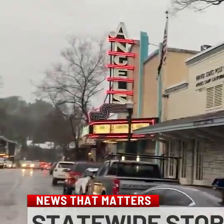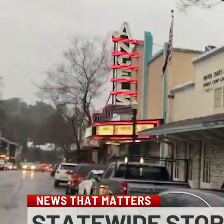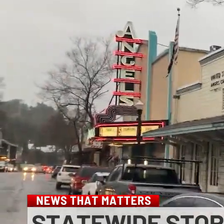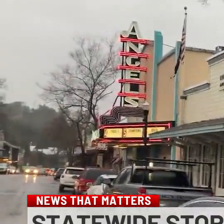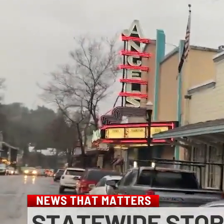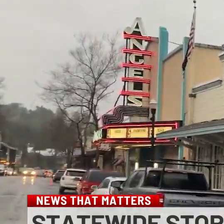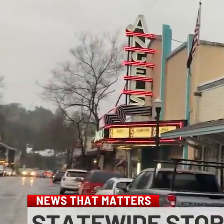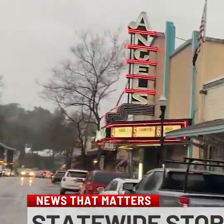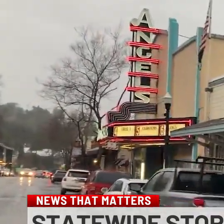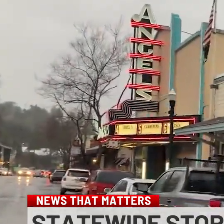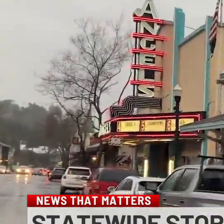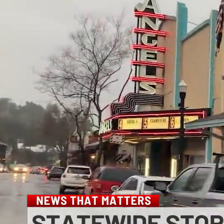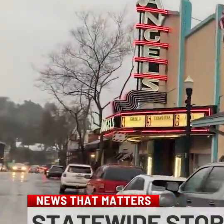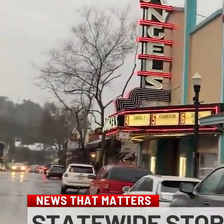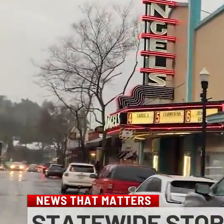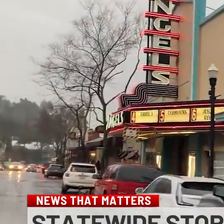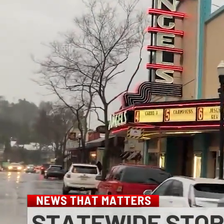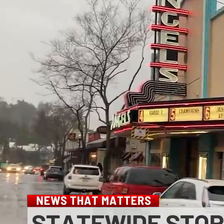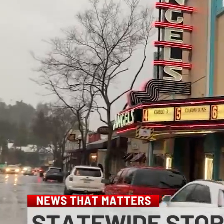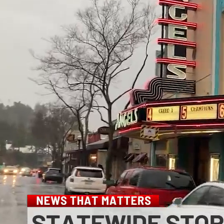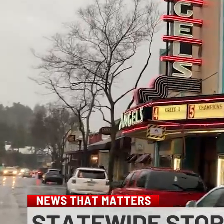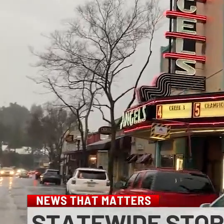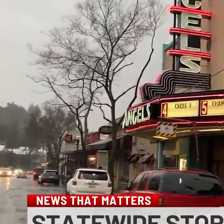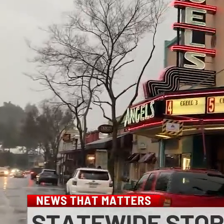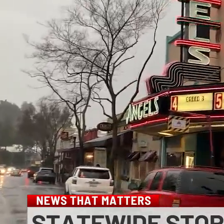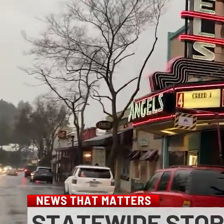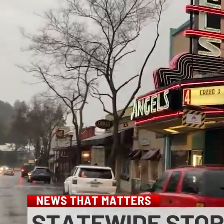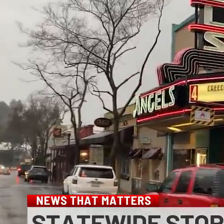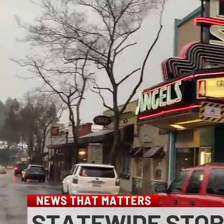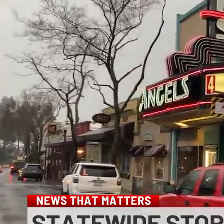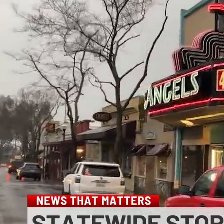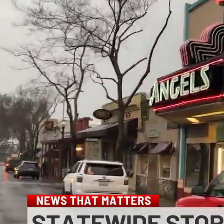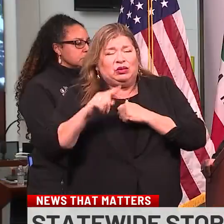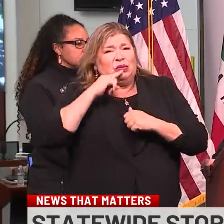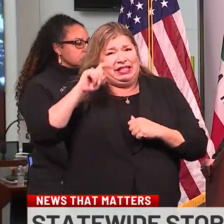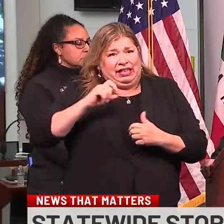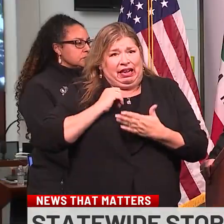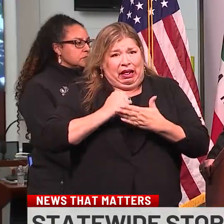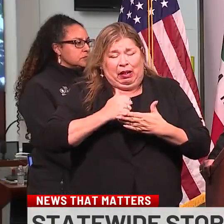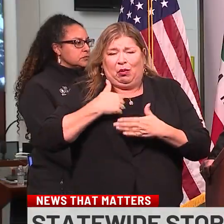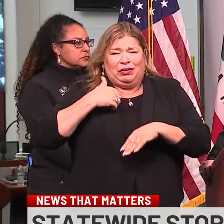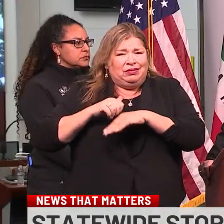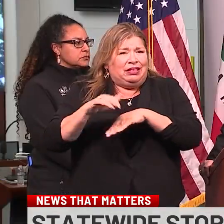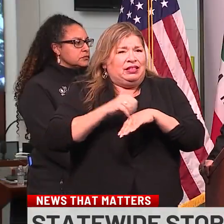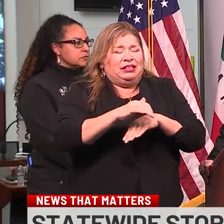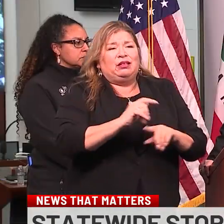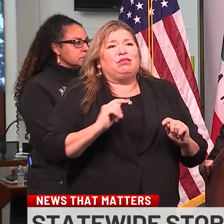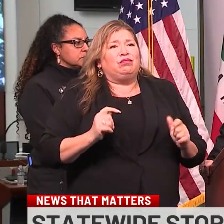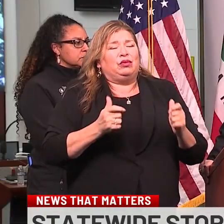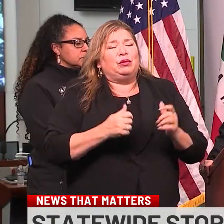GRANTED THAT REQUEST. NOW 34 COUNTIES ALREADY UNDER THE CALIFORNIA GOVERNOR STATE OF EMERGENCY WILL RECEIVE FEDERAL